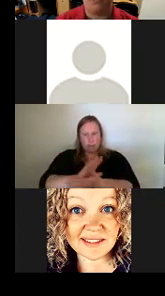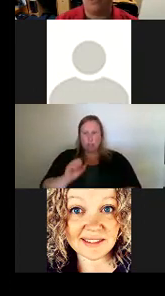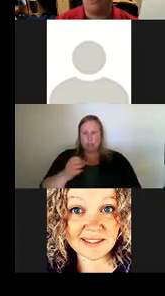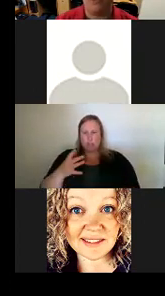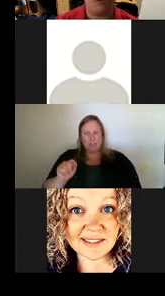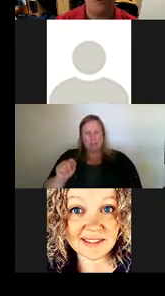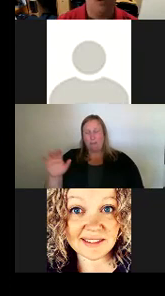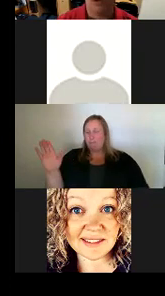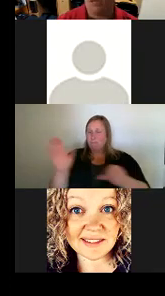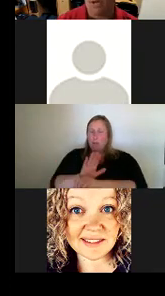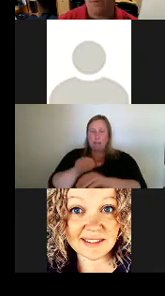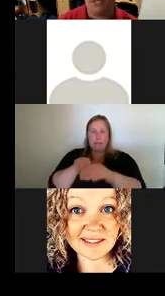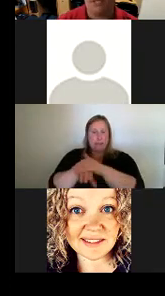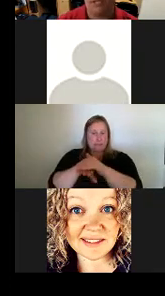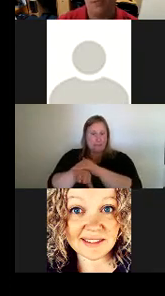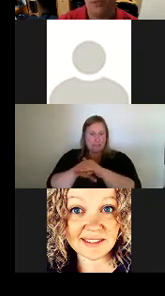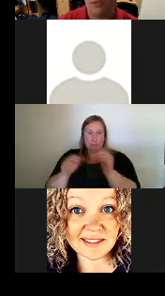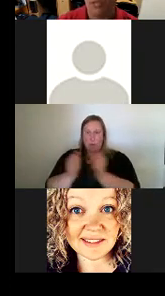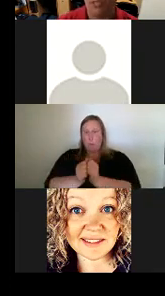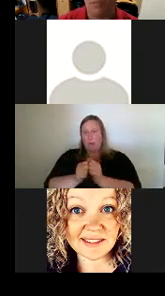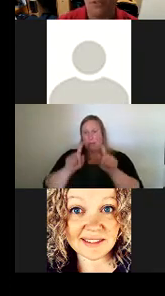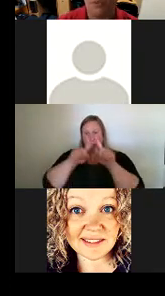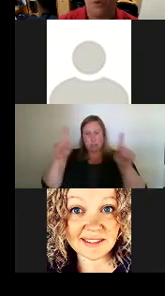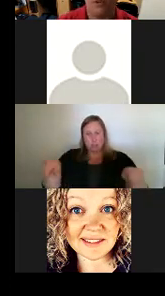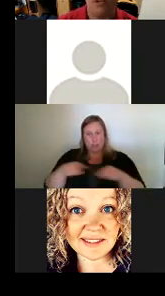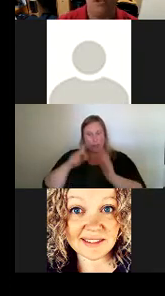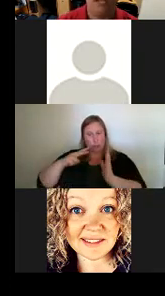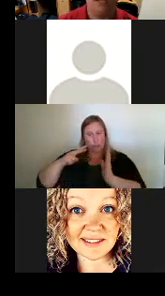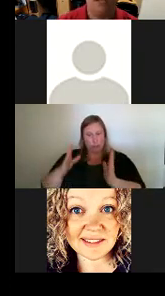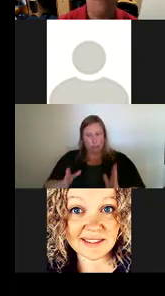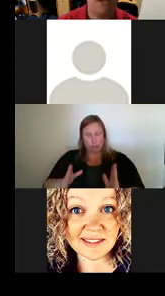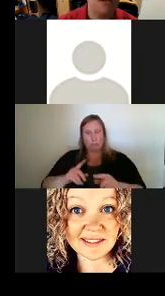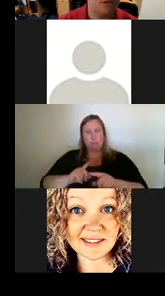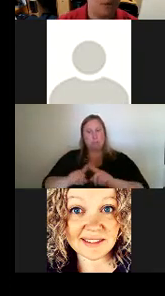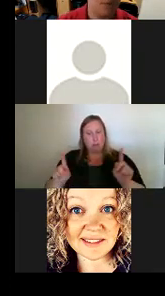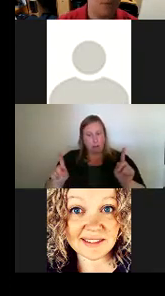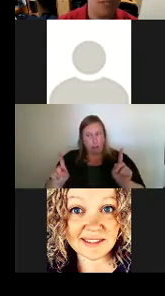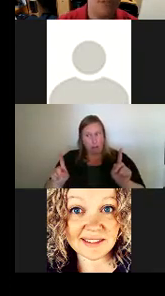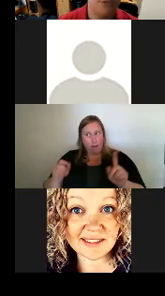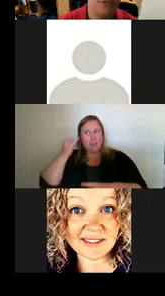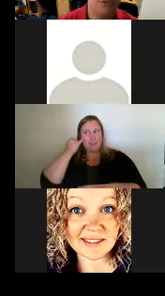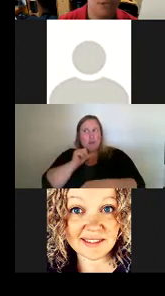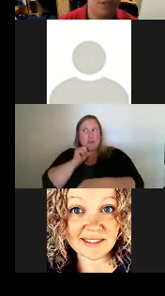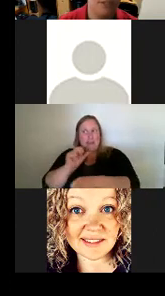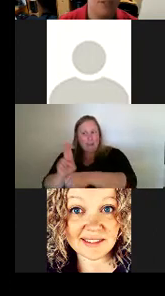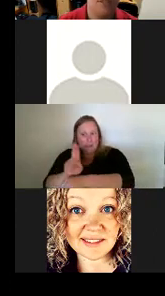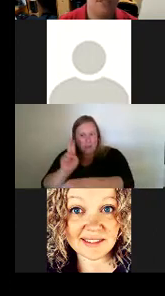OPERATING SYSTEM. IF YOU ARE NOT ON A CHROME BOOK, YOU NEED TO ADJUST THE